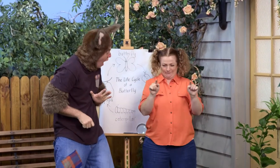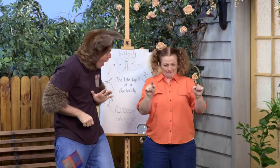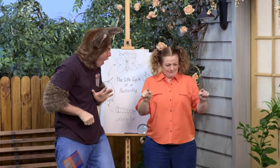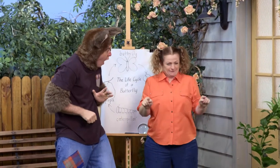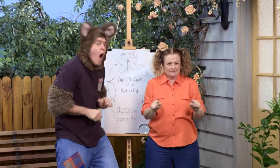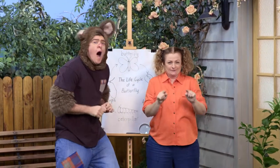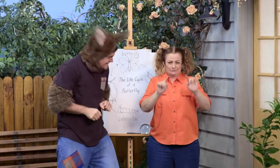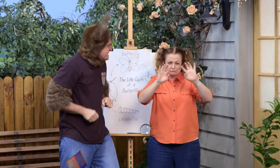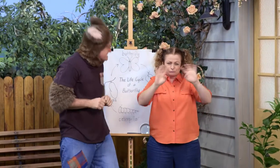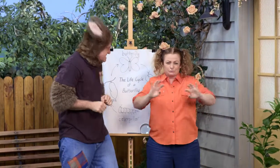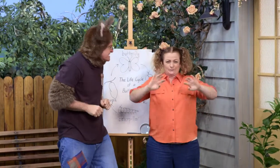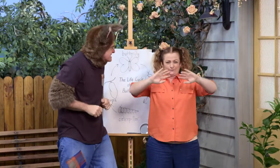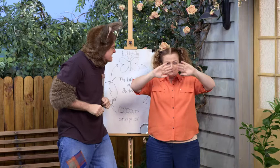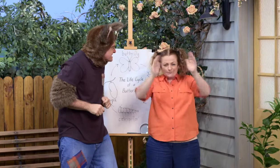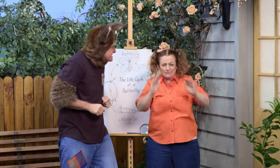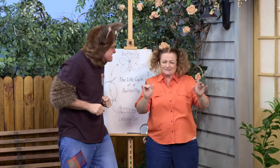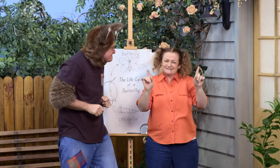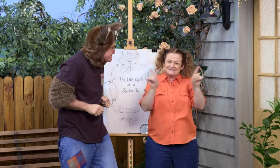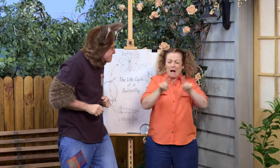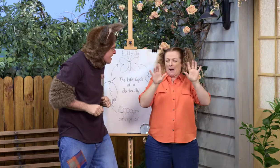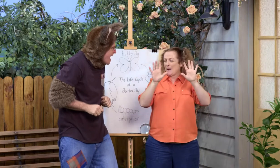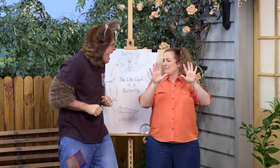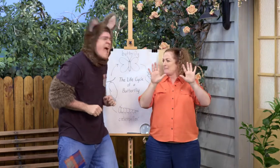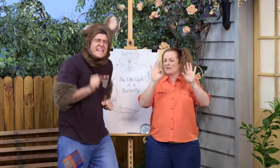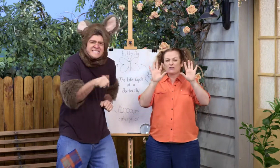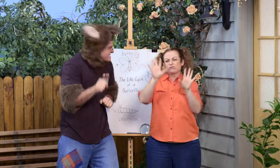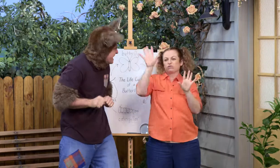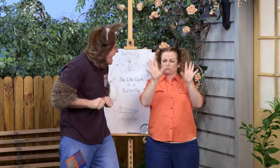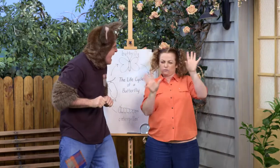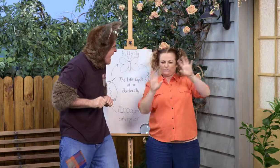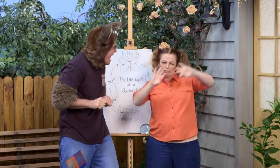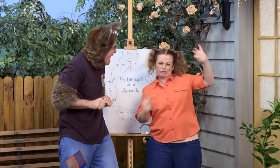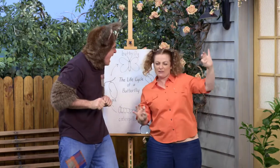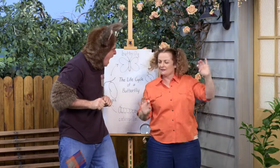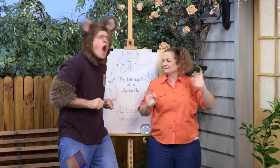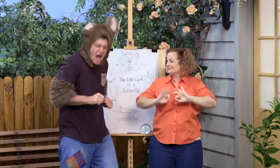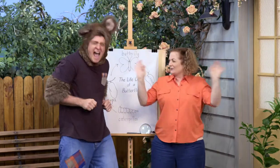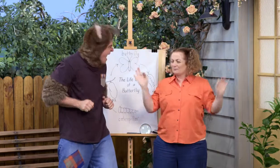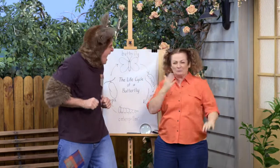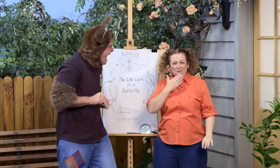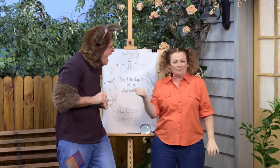The symmetry of the wings - they're identical. Nothing is different. They're beautiful.